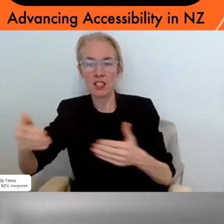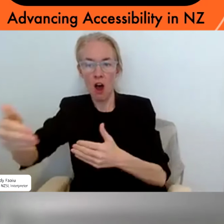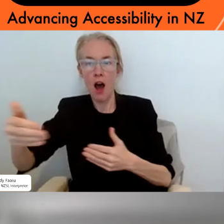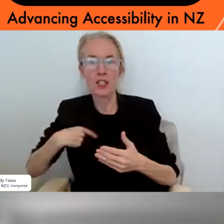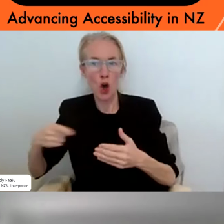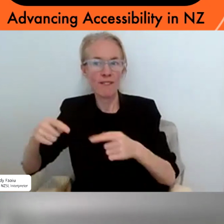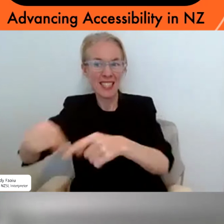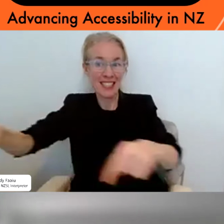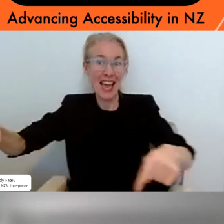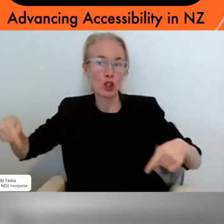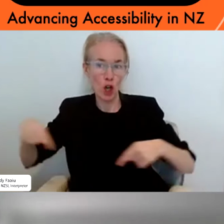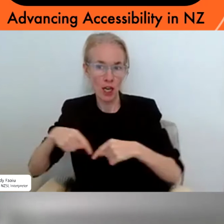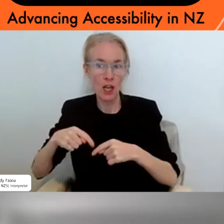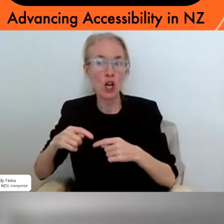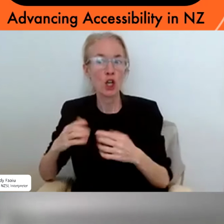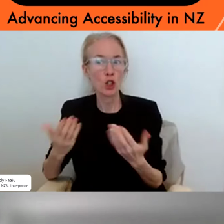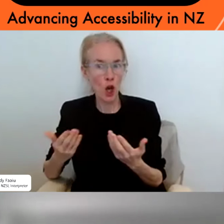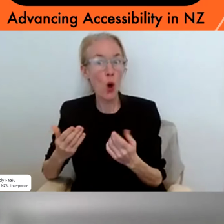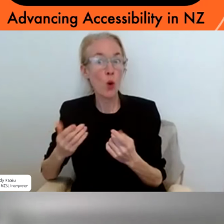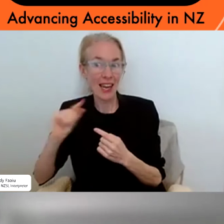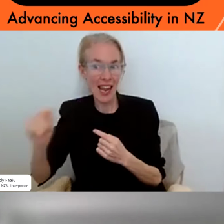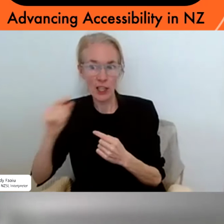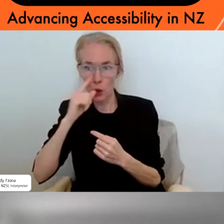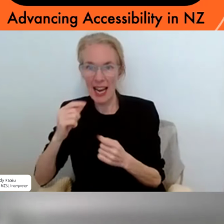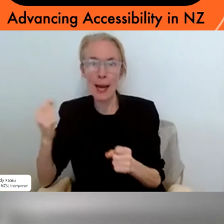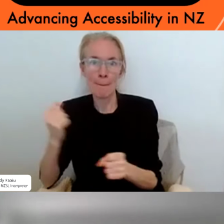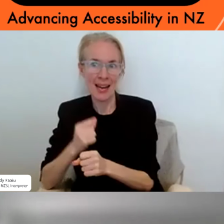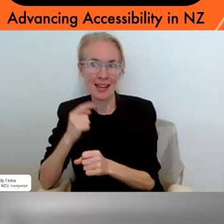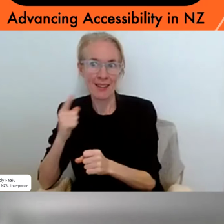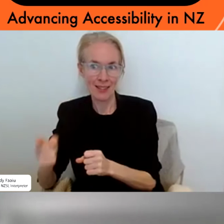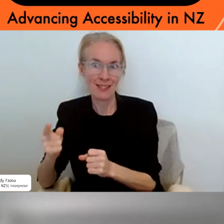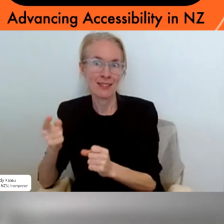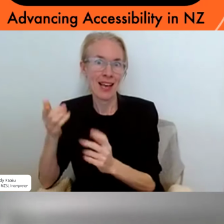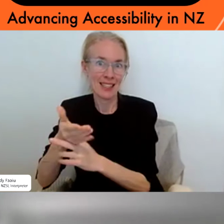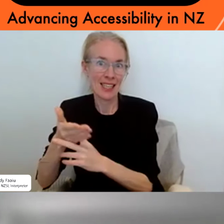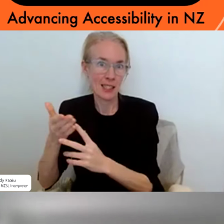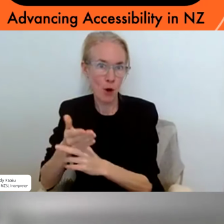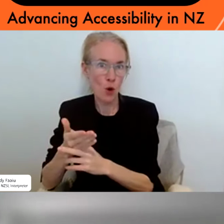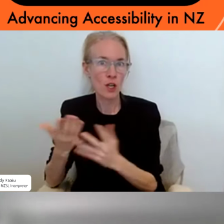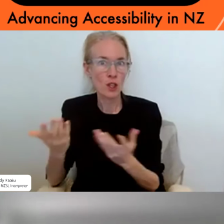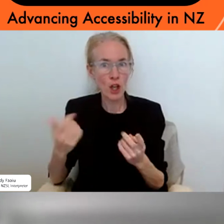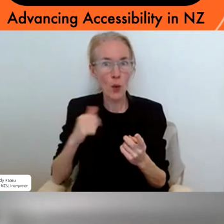you know, you can't make your property wider. So we need to start with